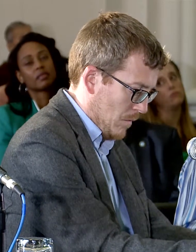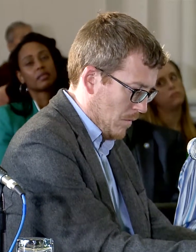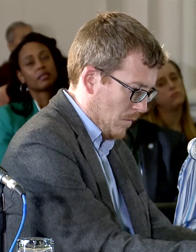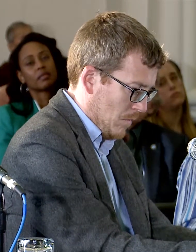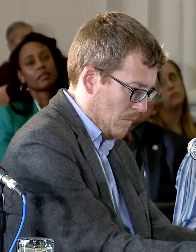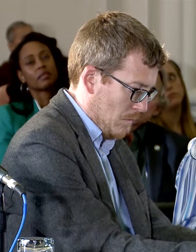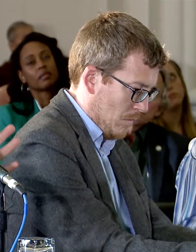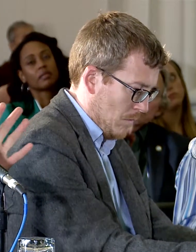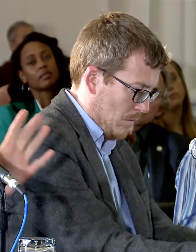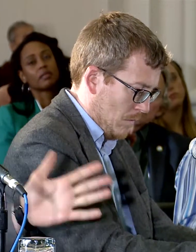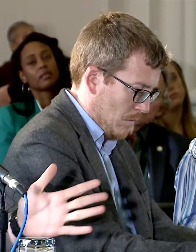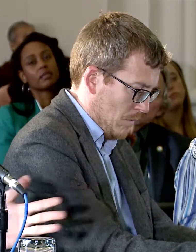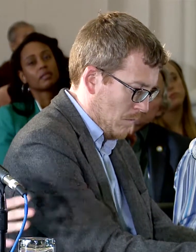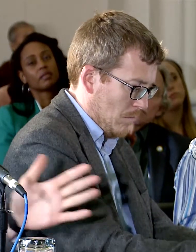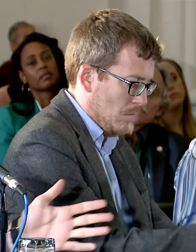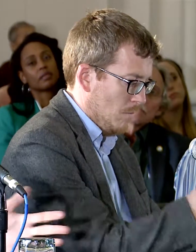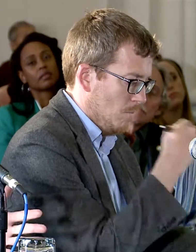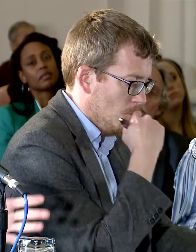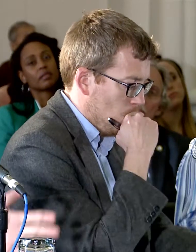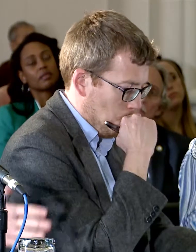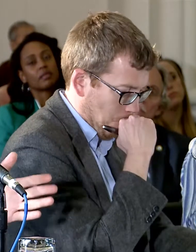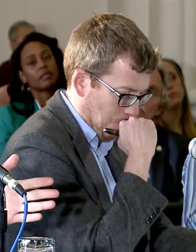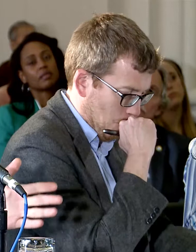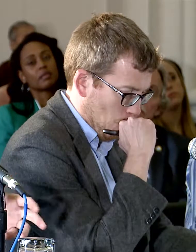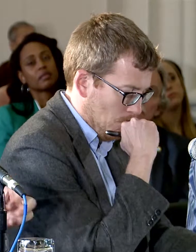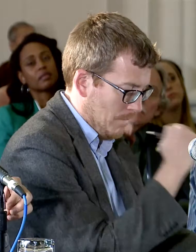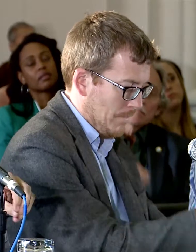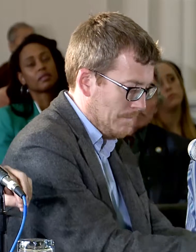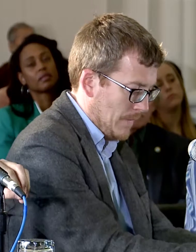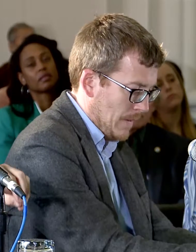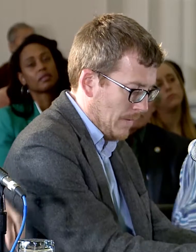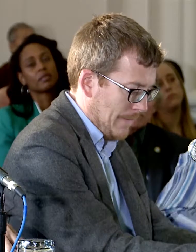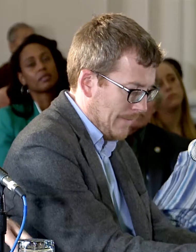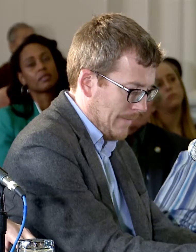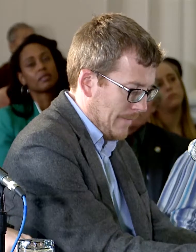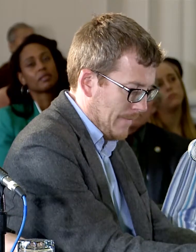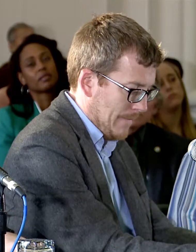And I got it all the way through. There was one point where I know that you guys have adjusted